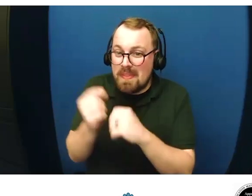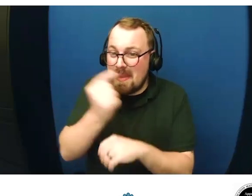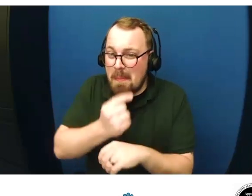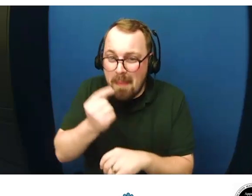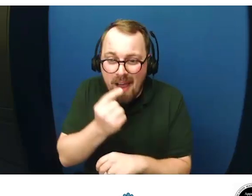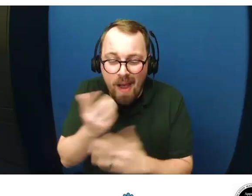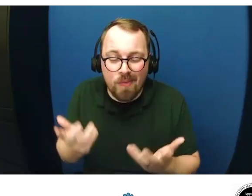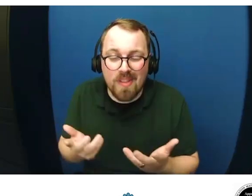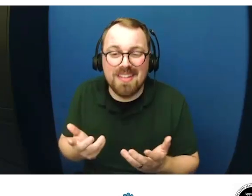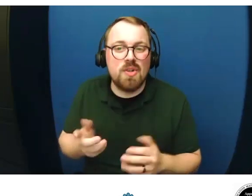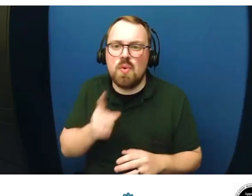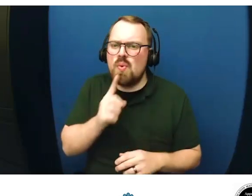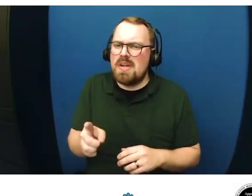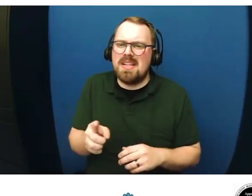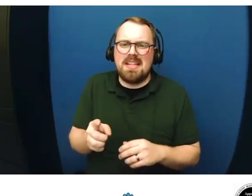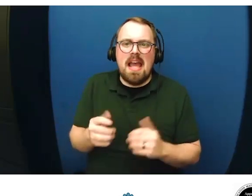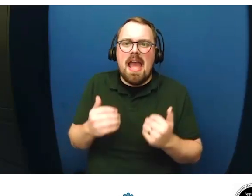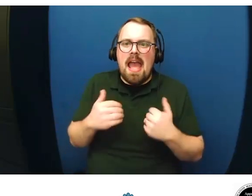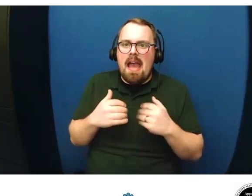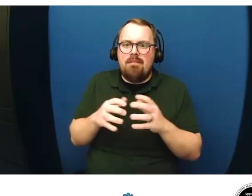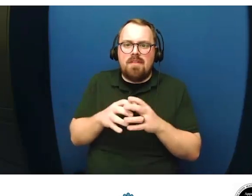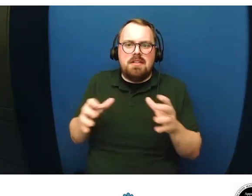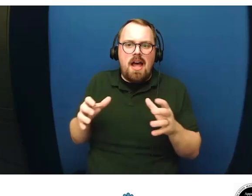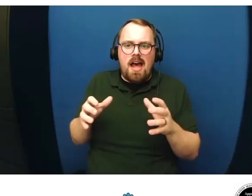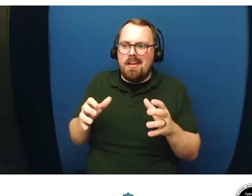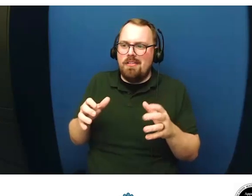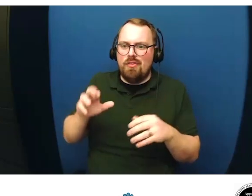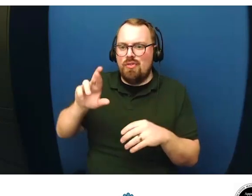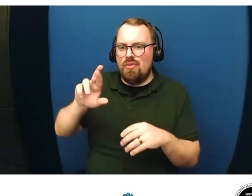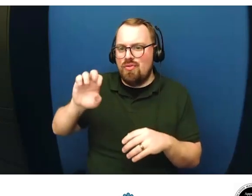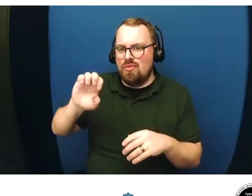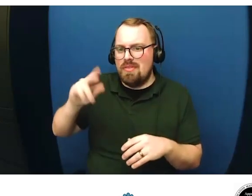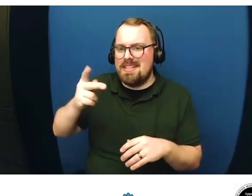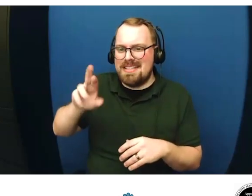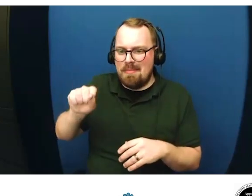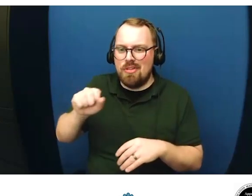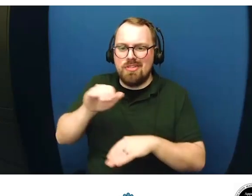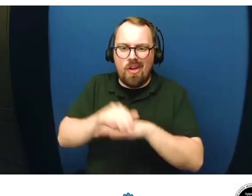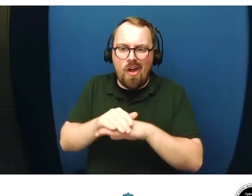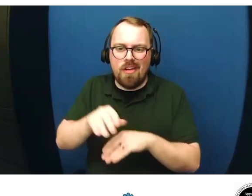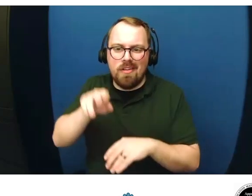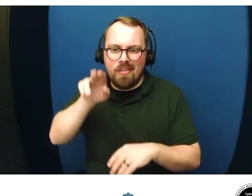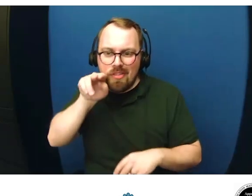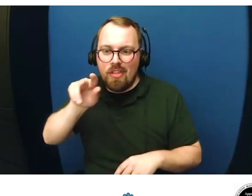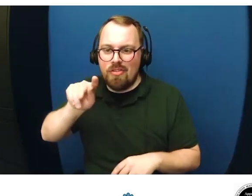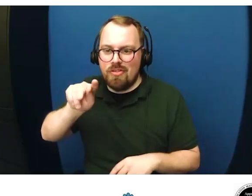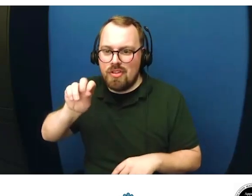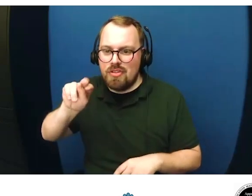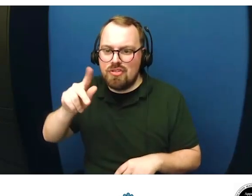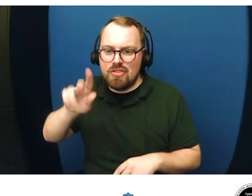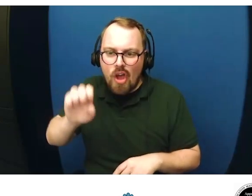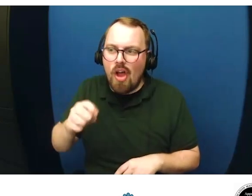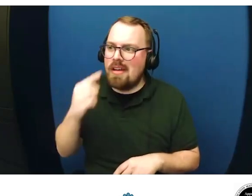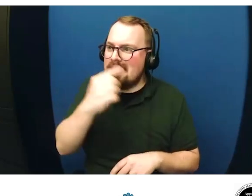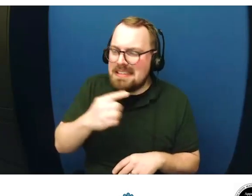so many receptors on the tongue and on the lips. You can get so much great information by bringing